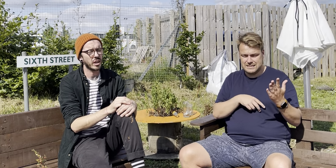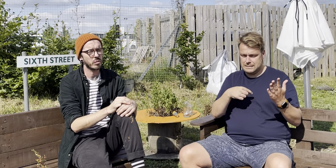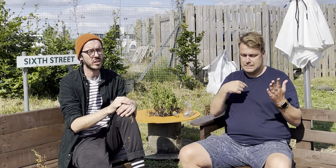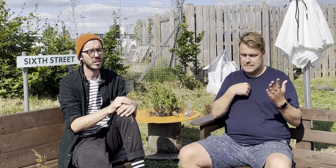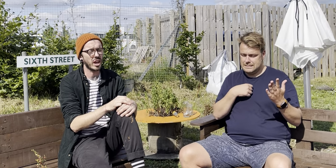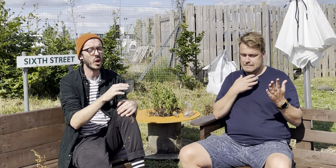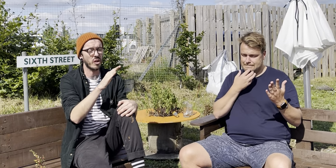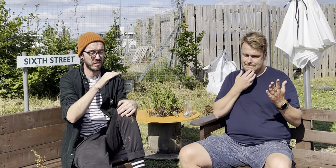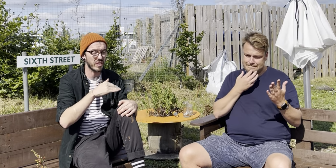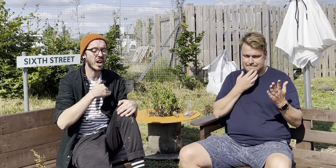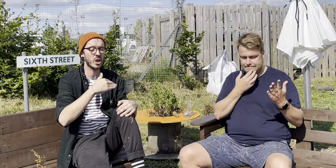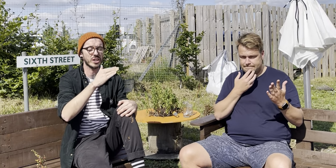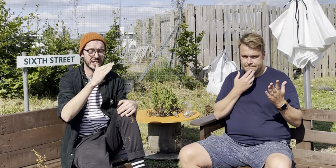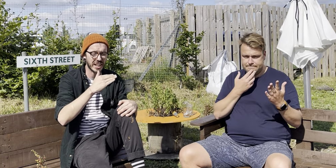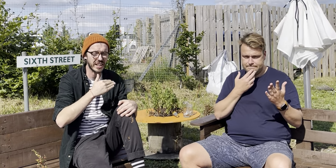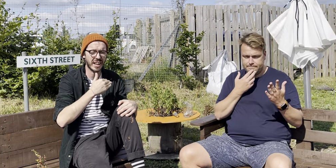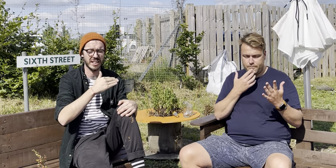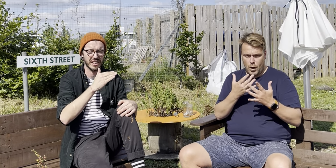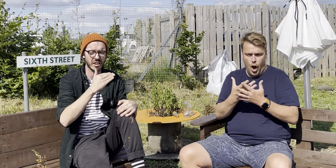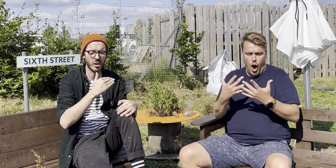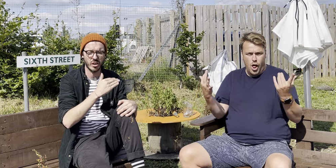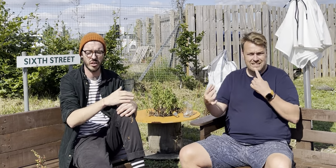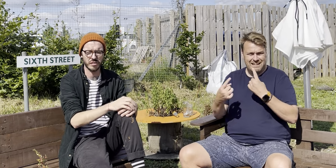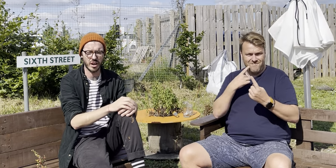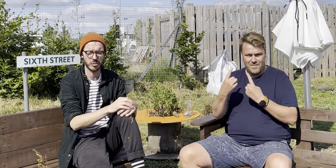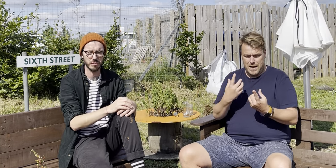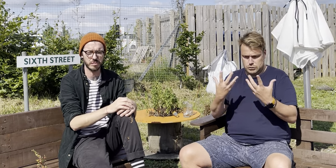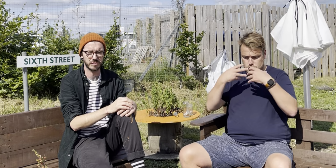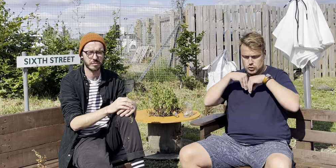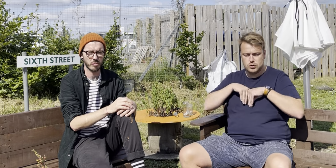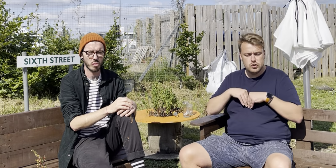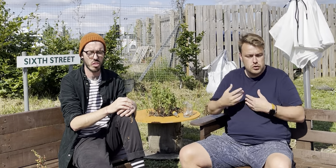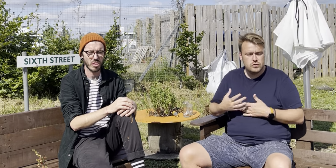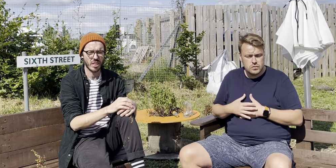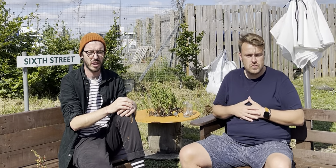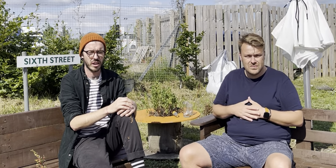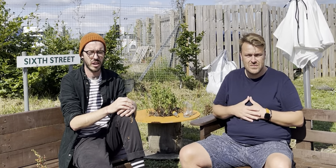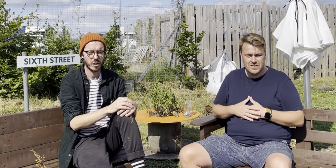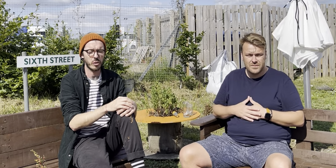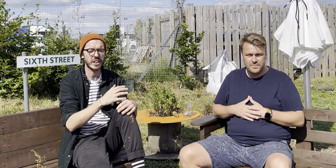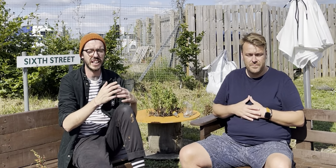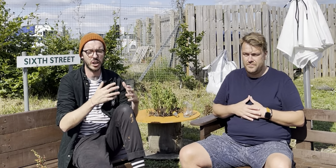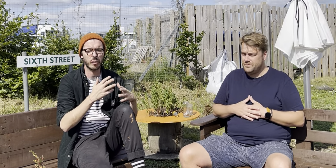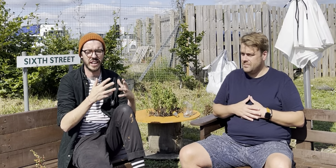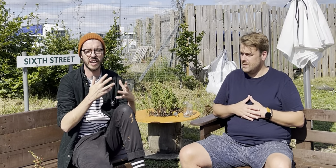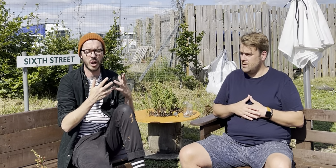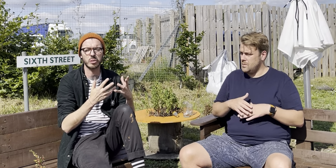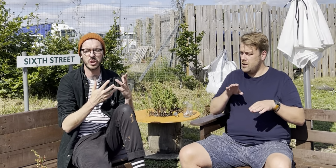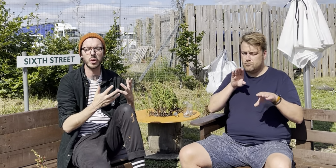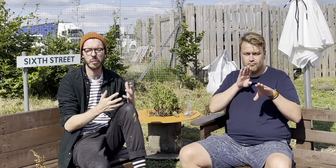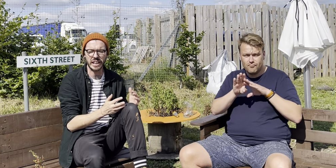it was a lot of a lot to take in and a lot of um working in a way that i wouldn't normally